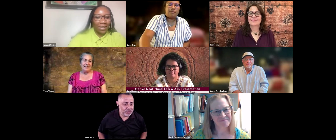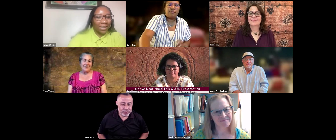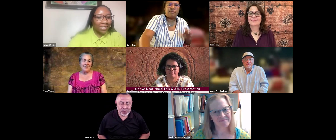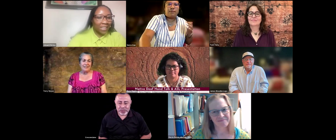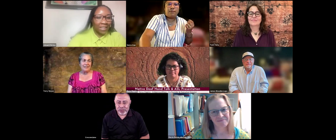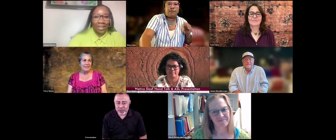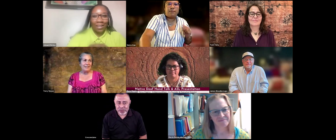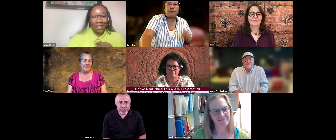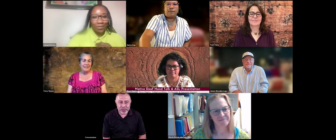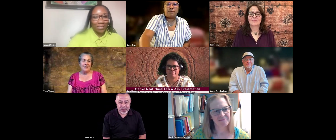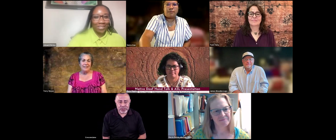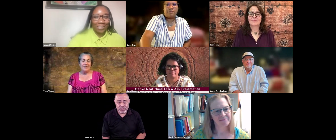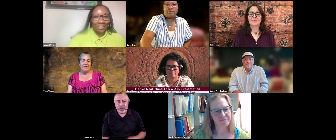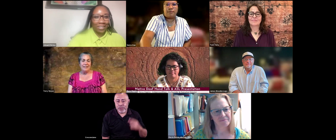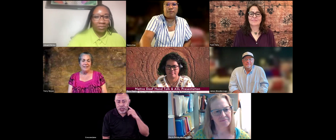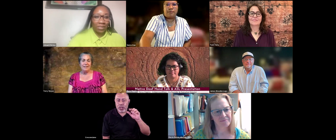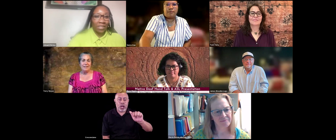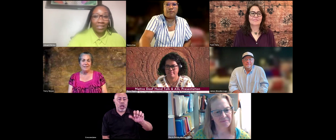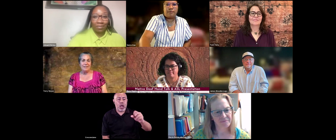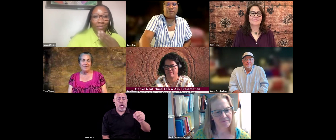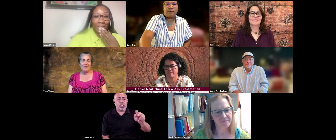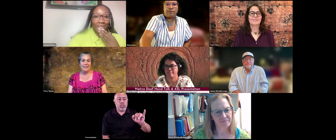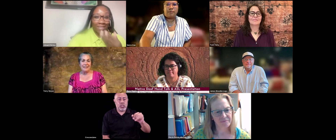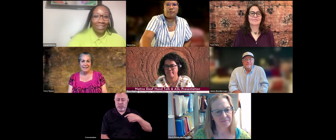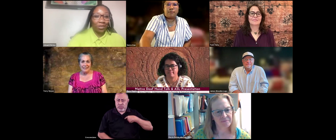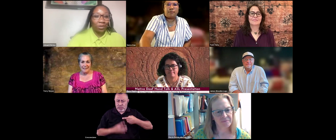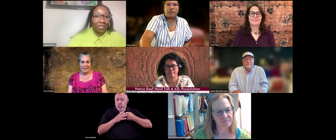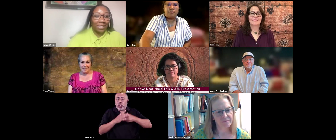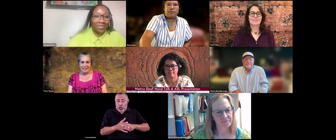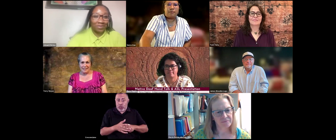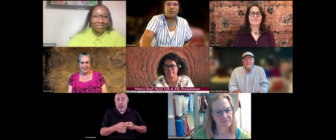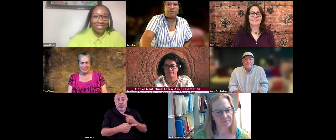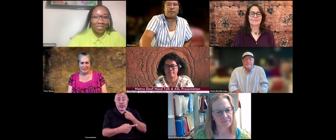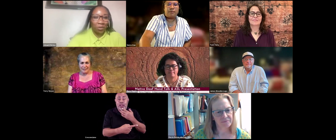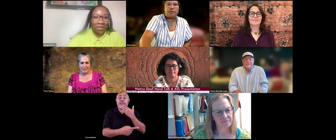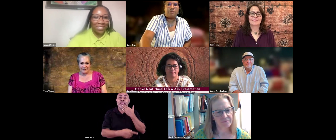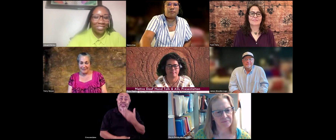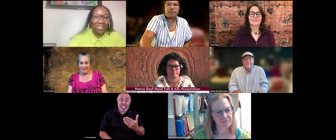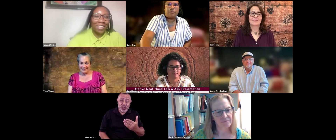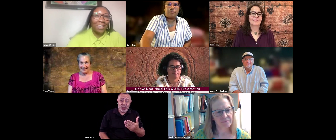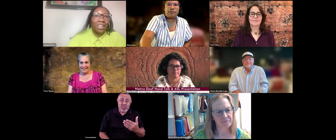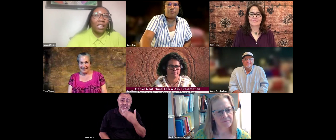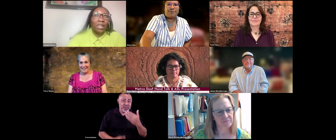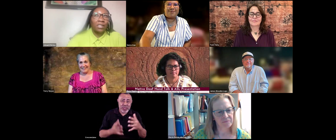I guess I will start. And saying. Thank you. So much.